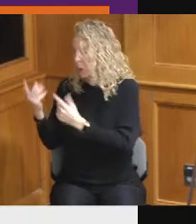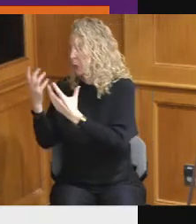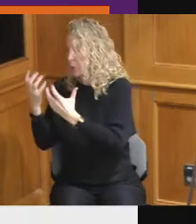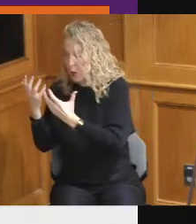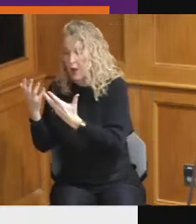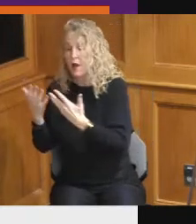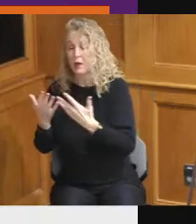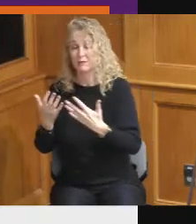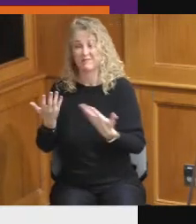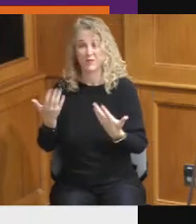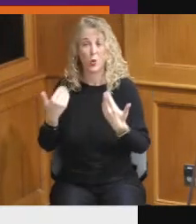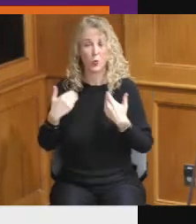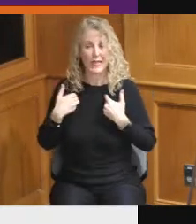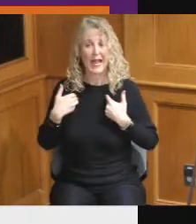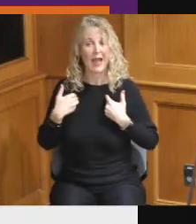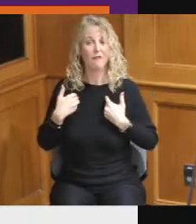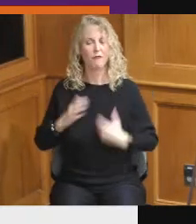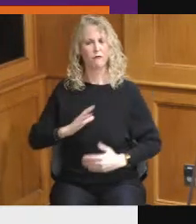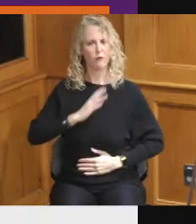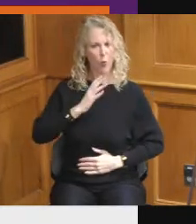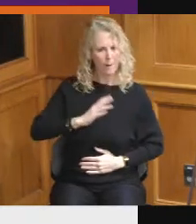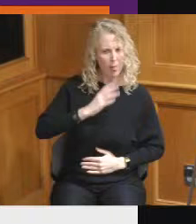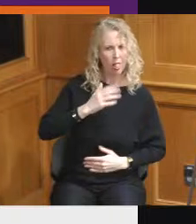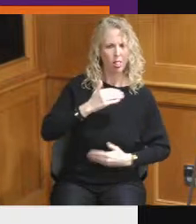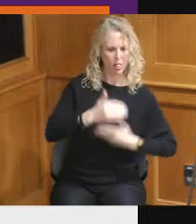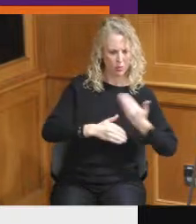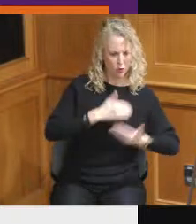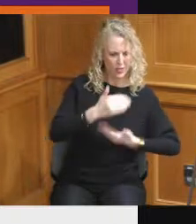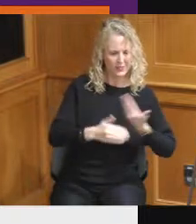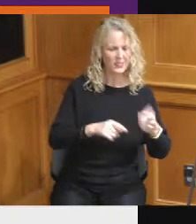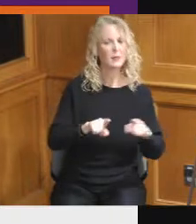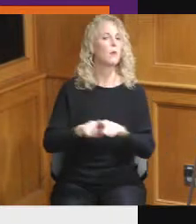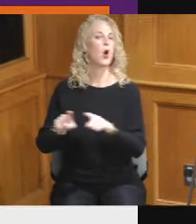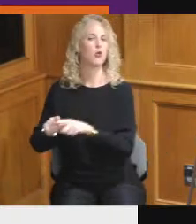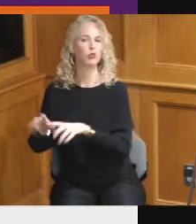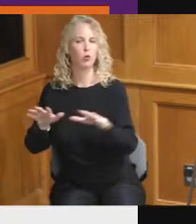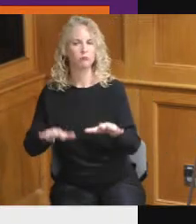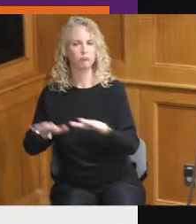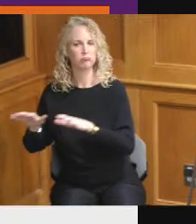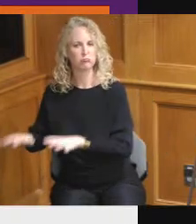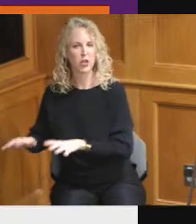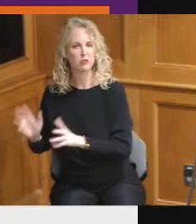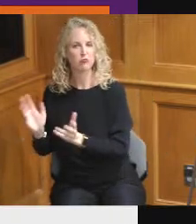formal processes so it's not just the people who know us who can access these funds then you know